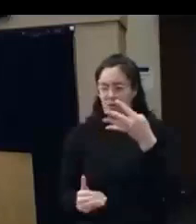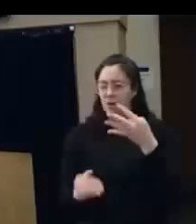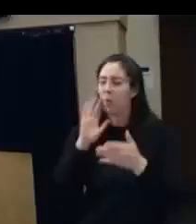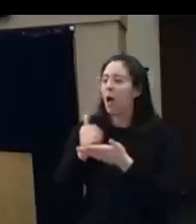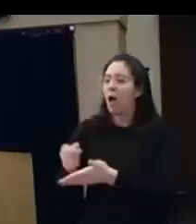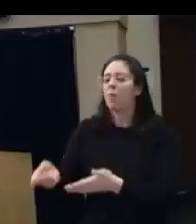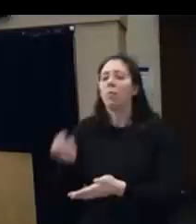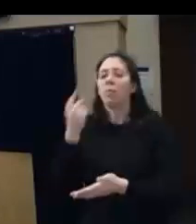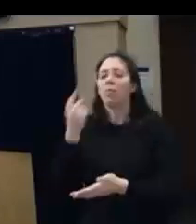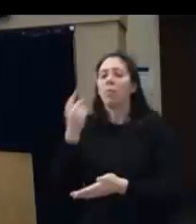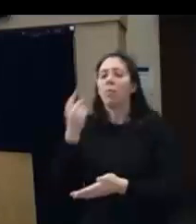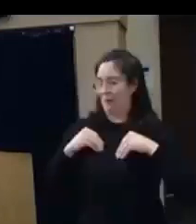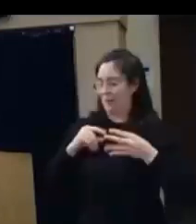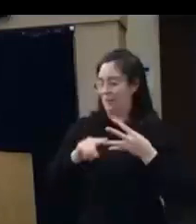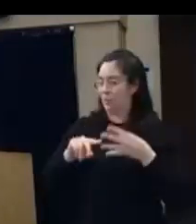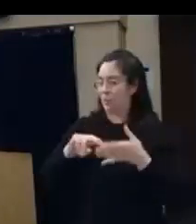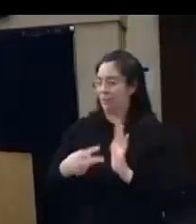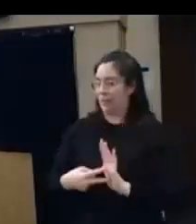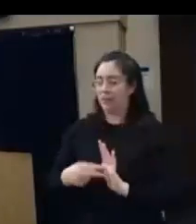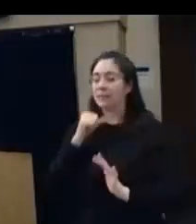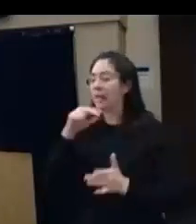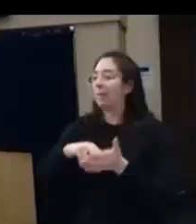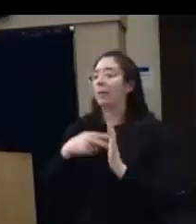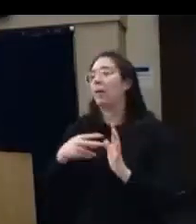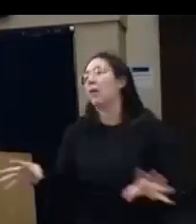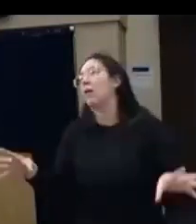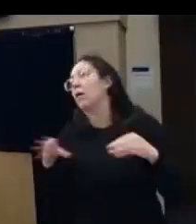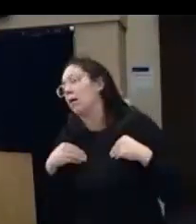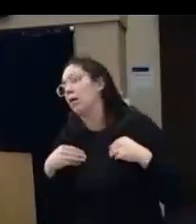understand what acceptance means and it doesn't mean that we give in and we stop um aiming for